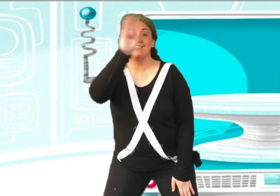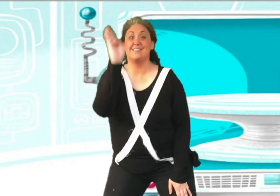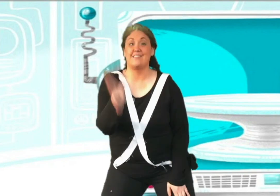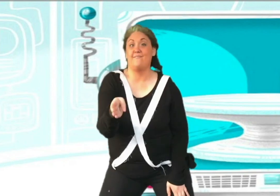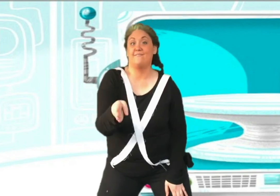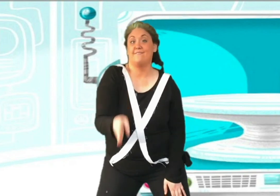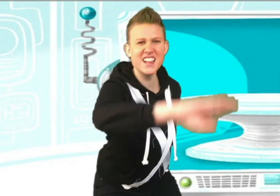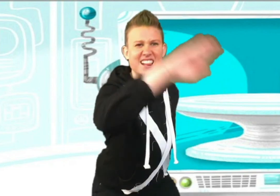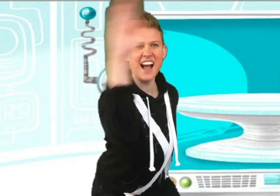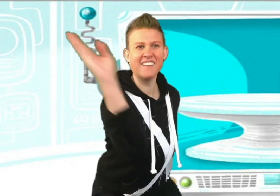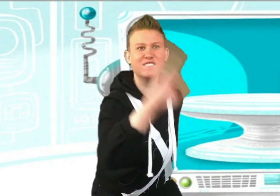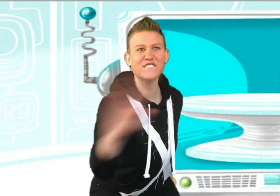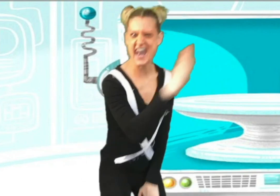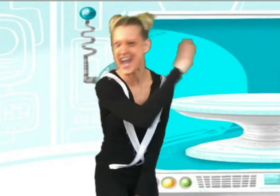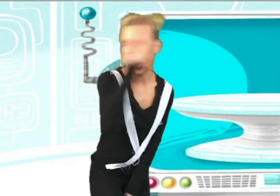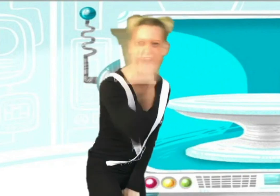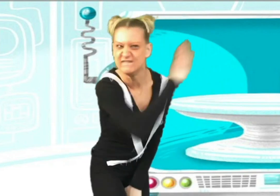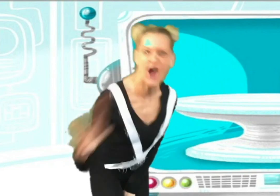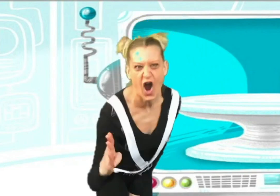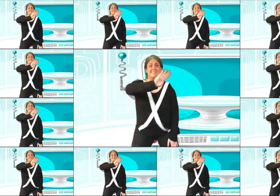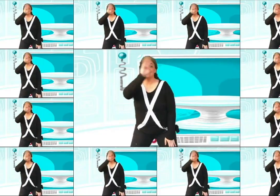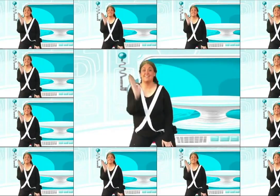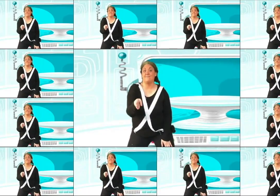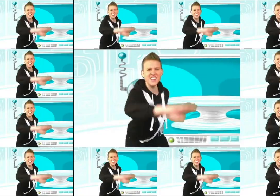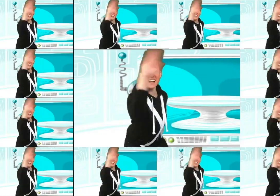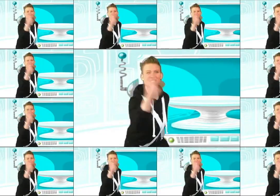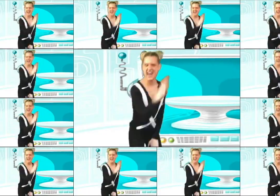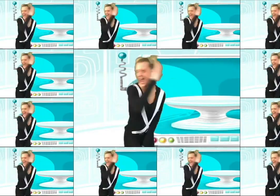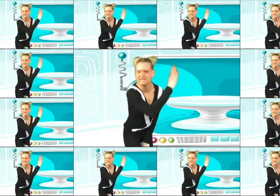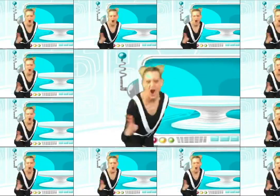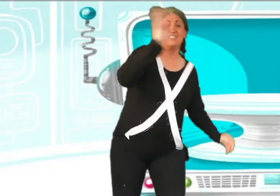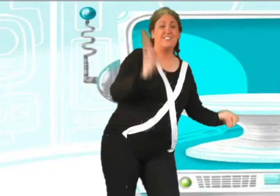Is never, NEVER, NEVER let